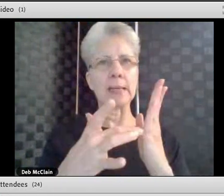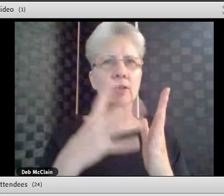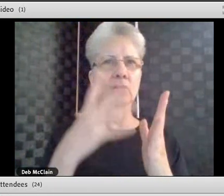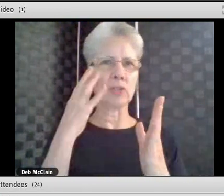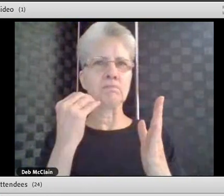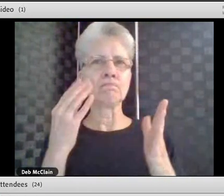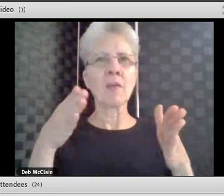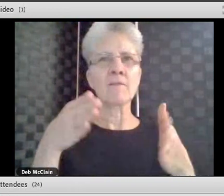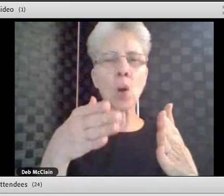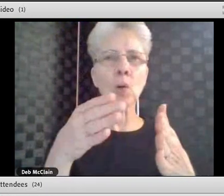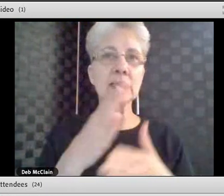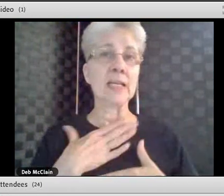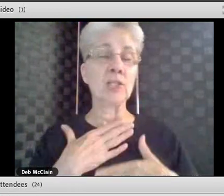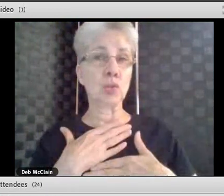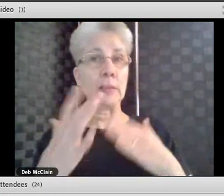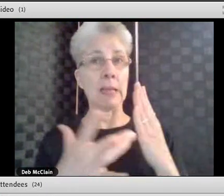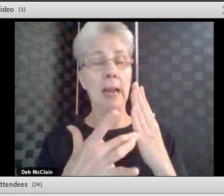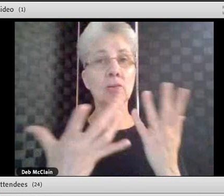you want people who are technology-focused